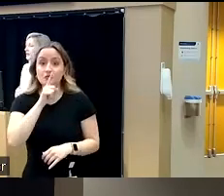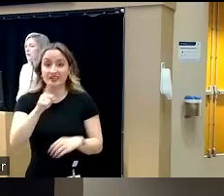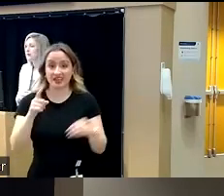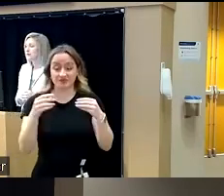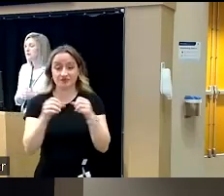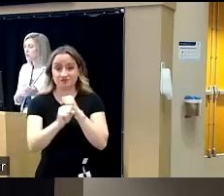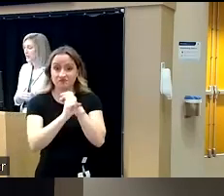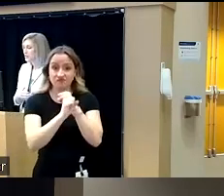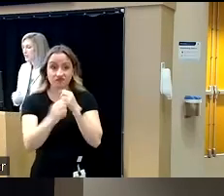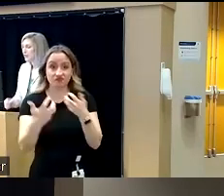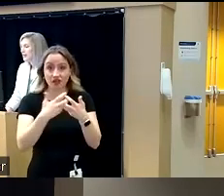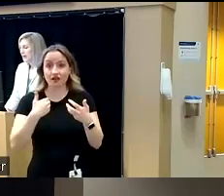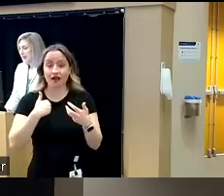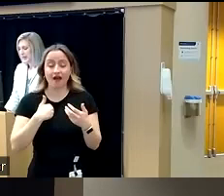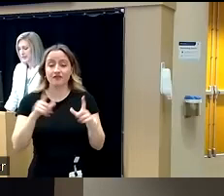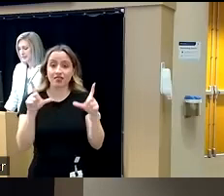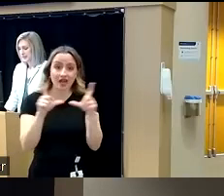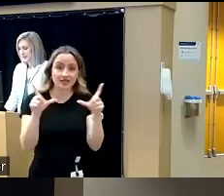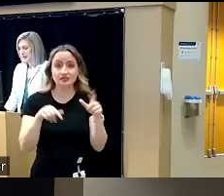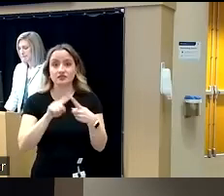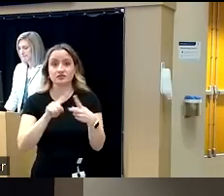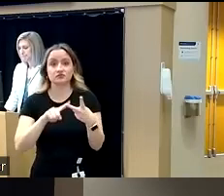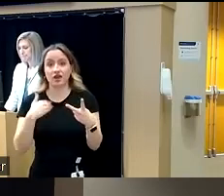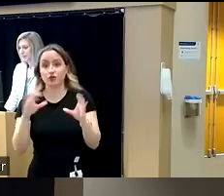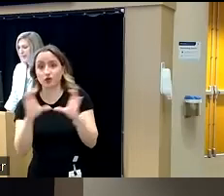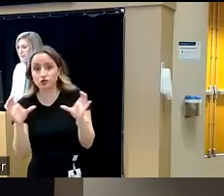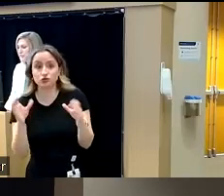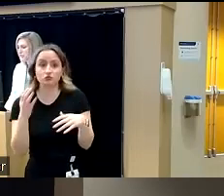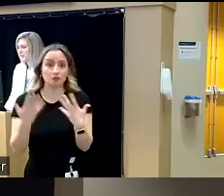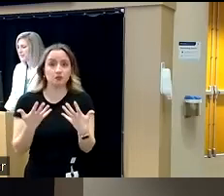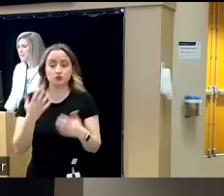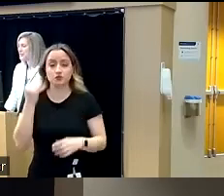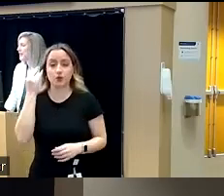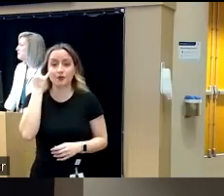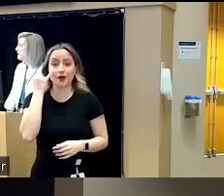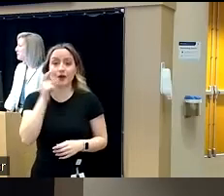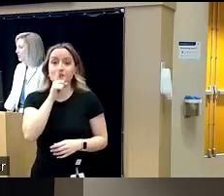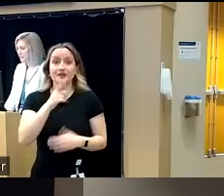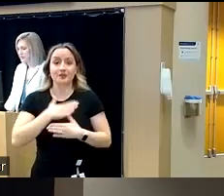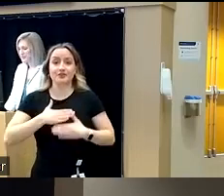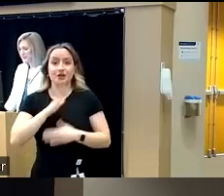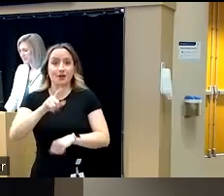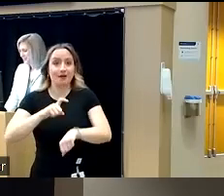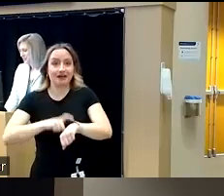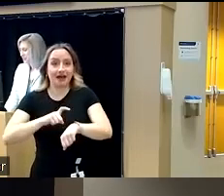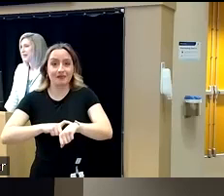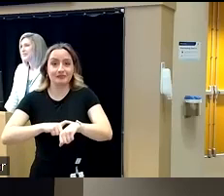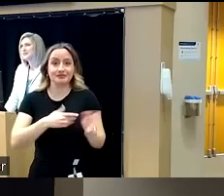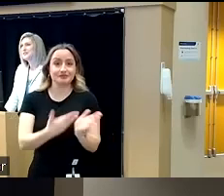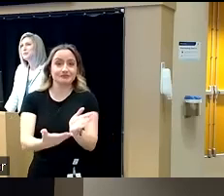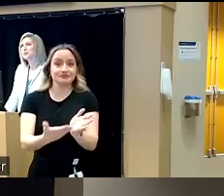the k-sac or credential and um I appreciate your time and I'm going to transition to Dr Mathis and